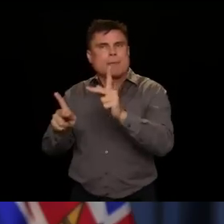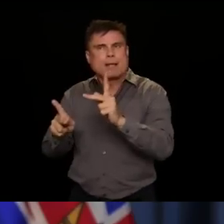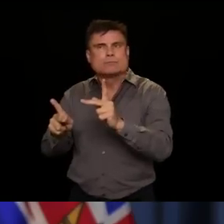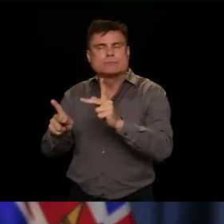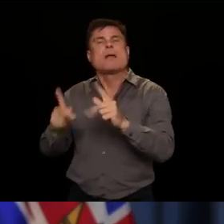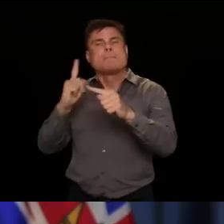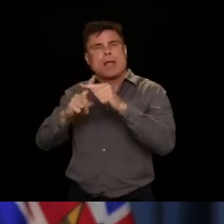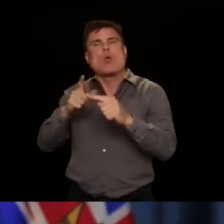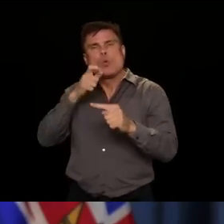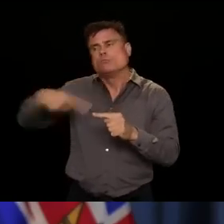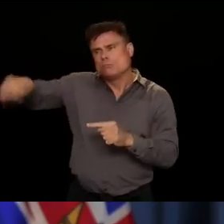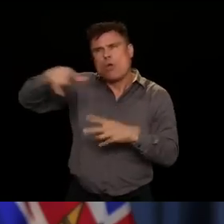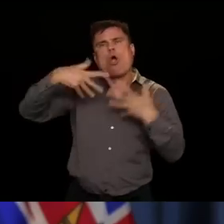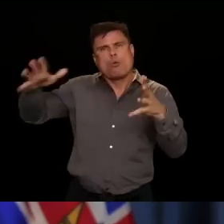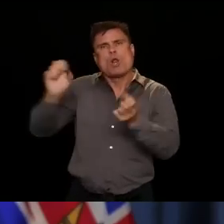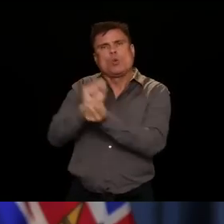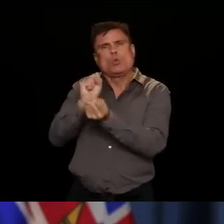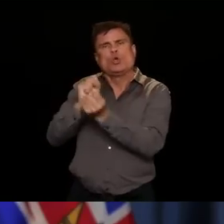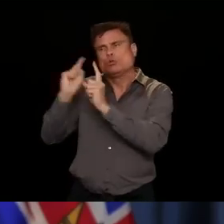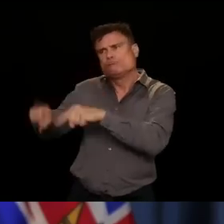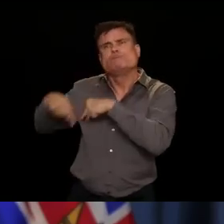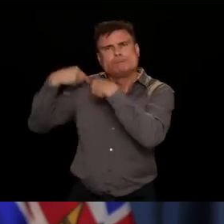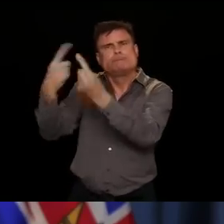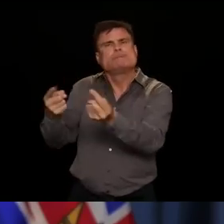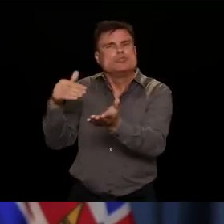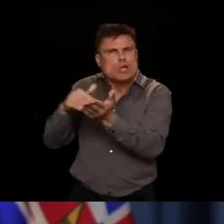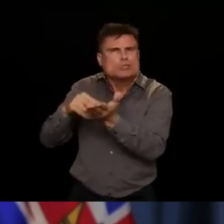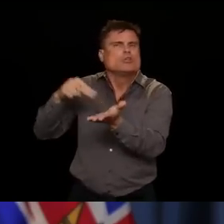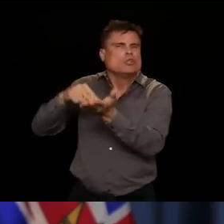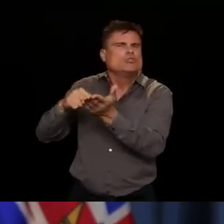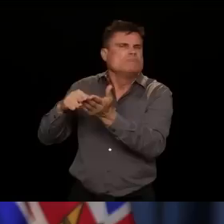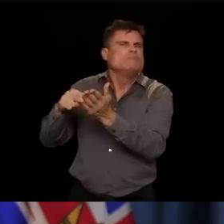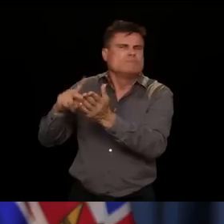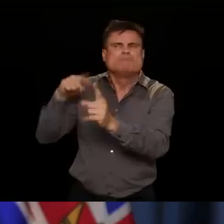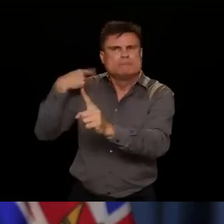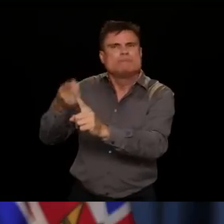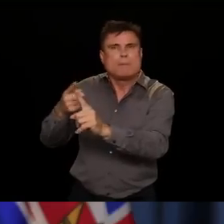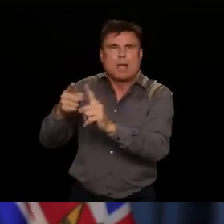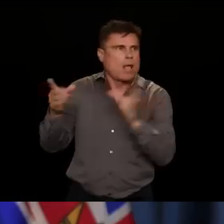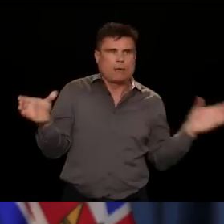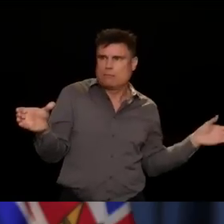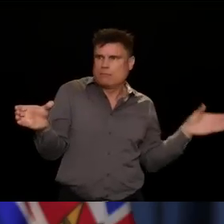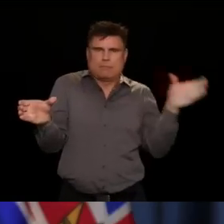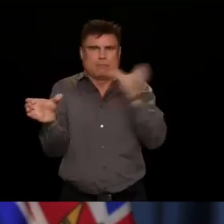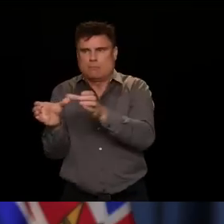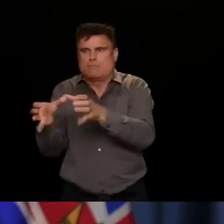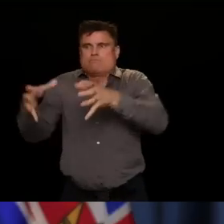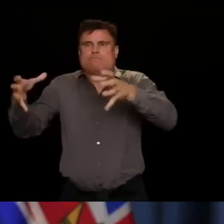they've done in a bleak help. Which I think is truly exceptional. On March 27 we presented our first modelling